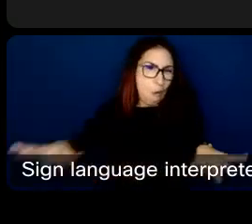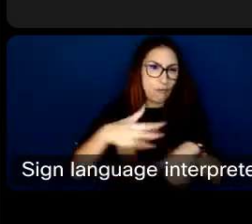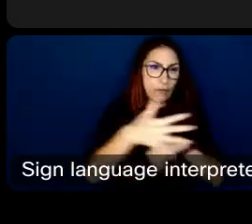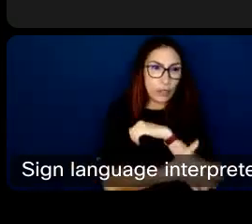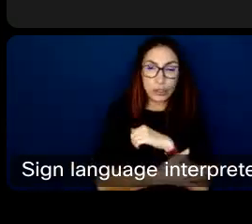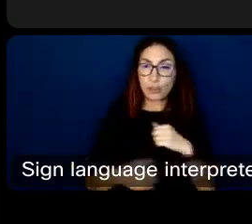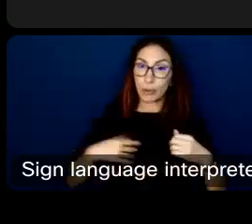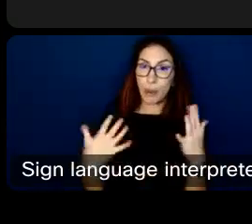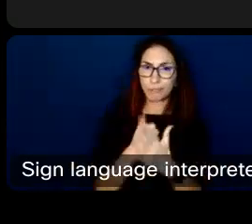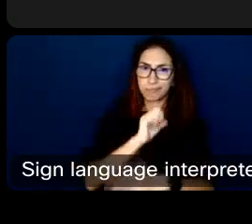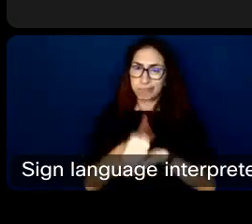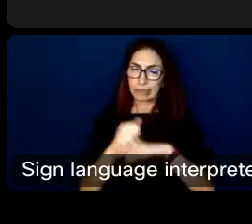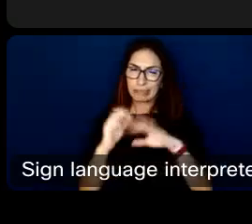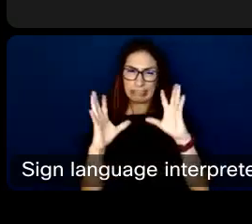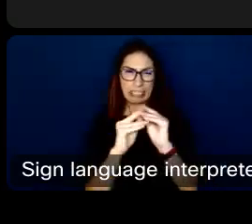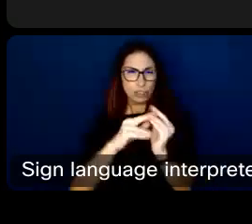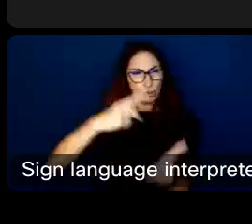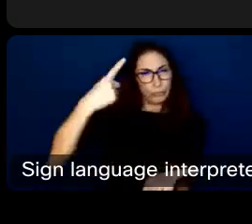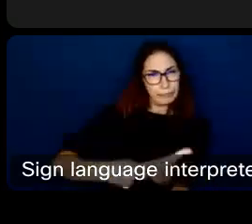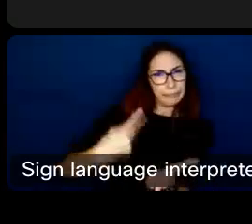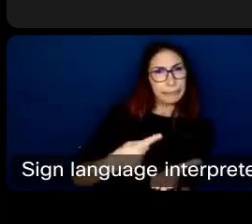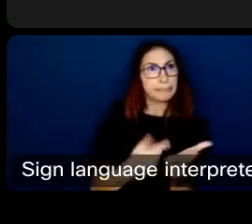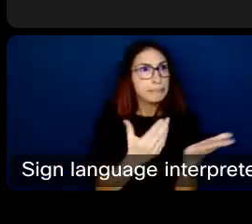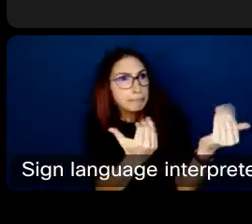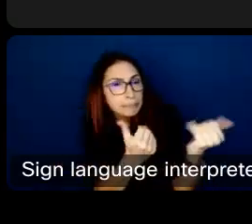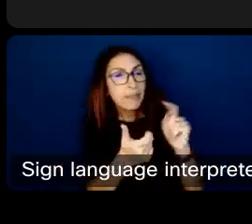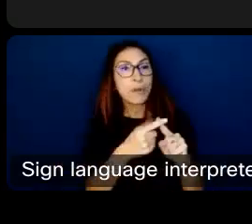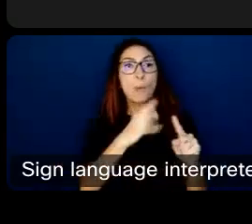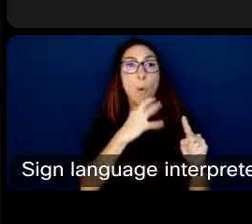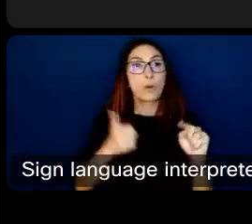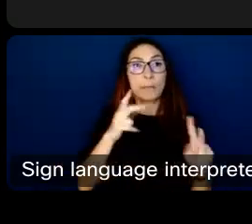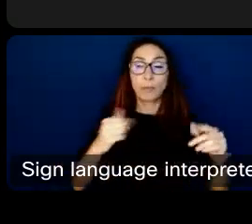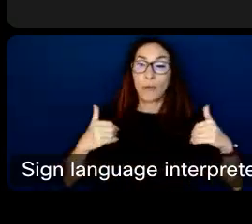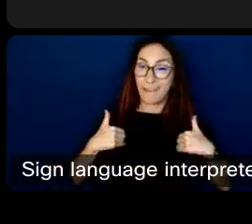people living with HIV. We held two listening sessions at